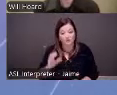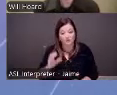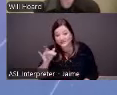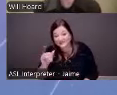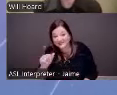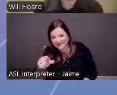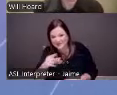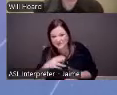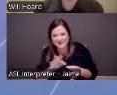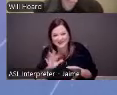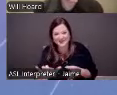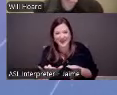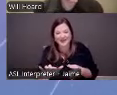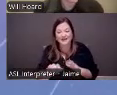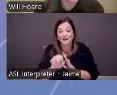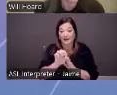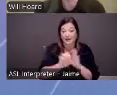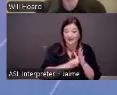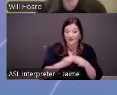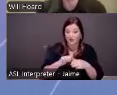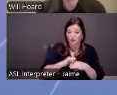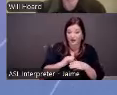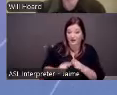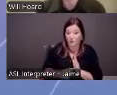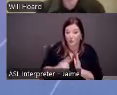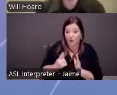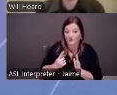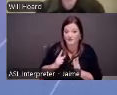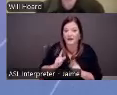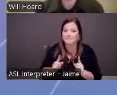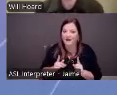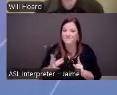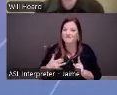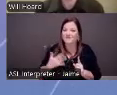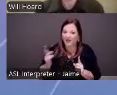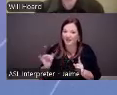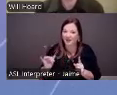we did the ethics training once, but it kind of felt like it was ongoing because each week we would meet,